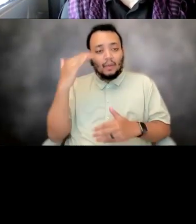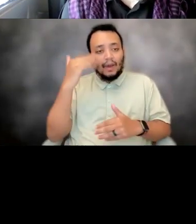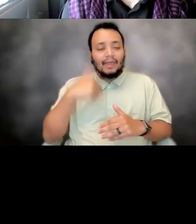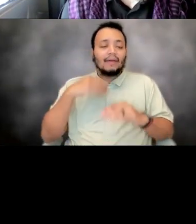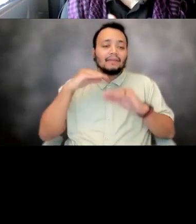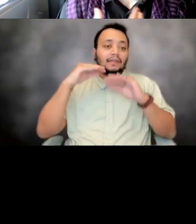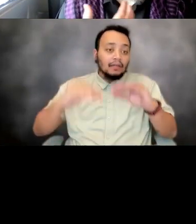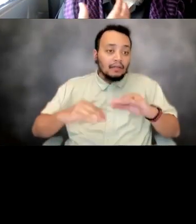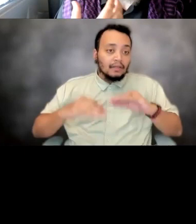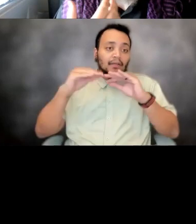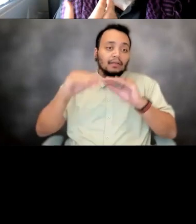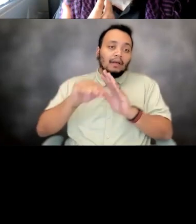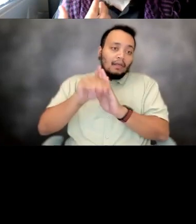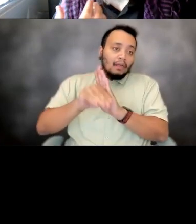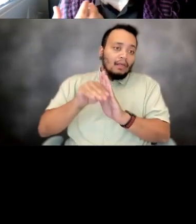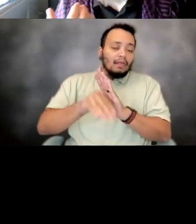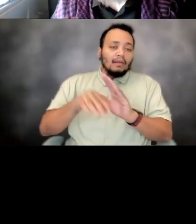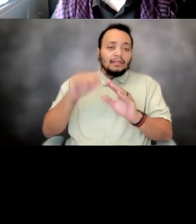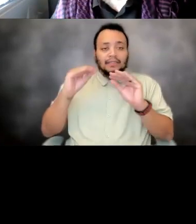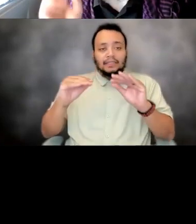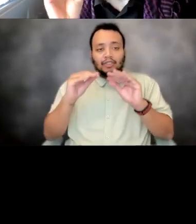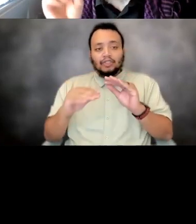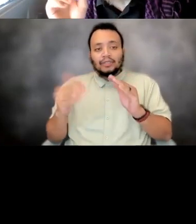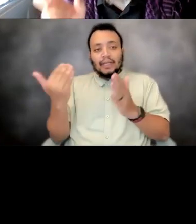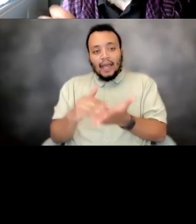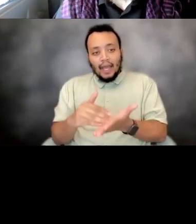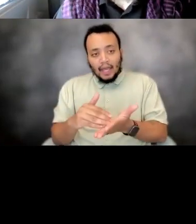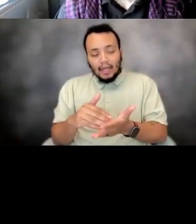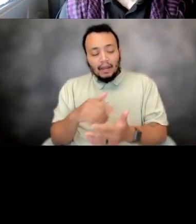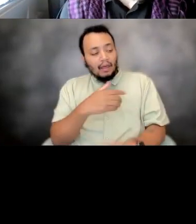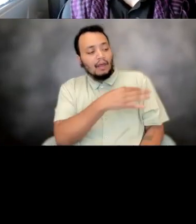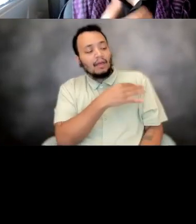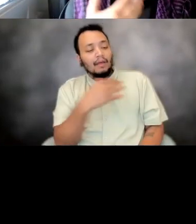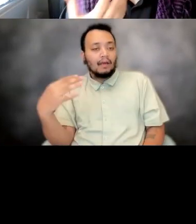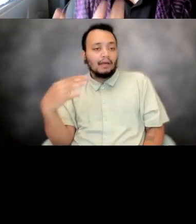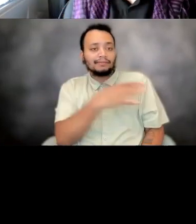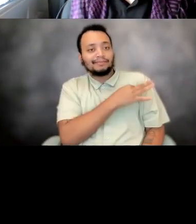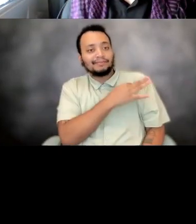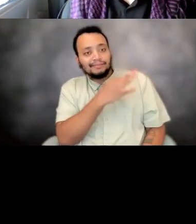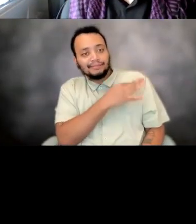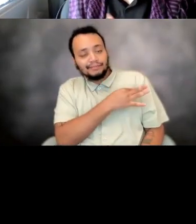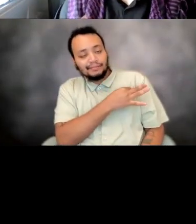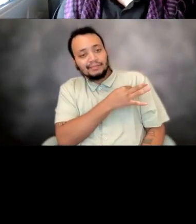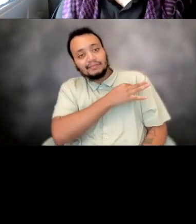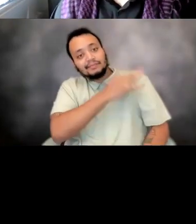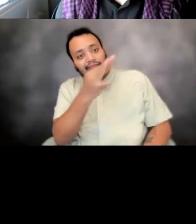that they're the ones that are being asked to be the person to be on call